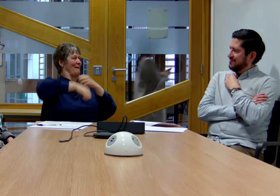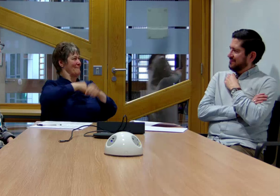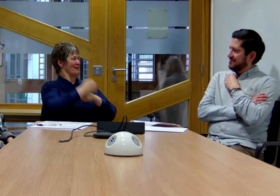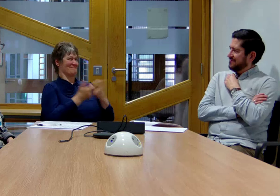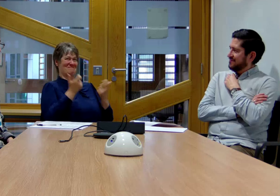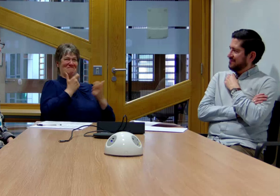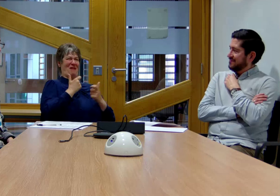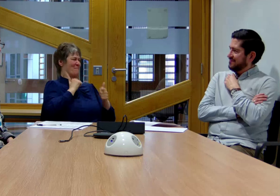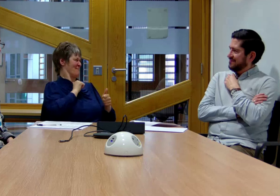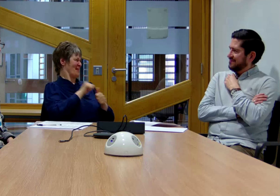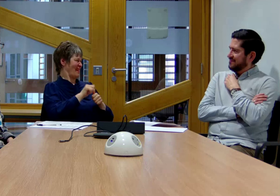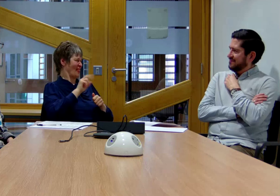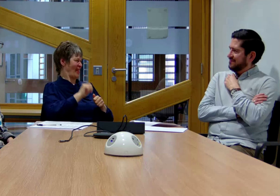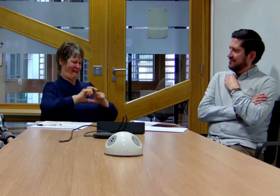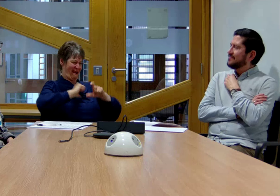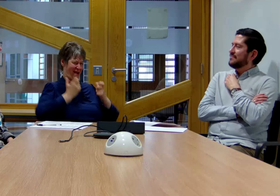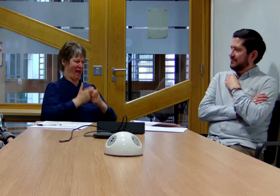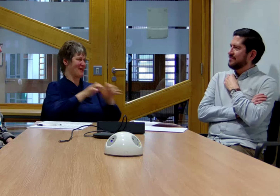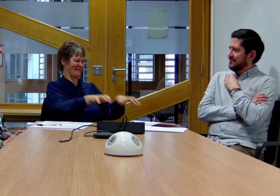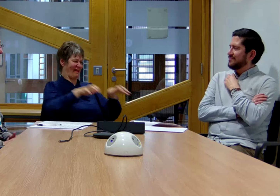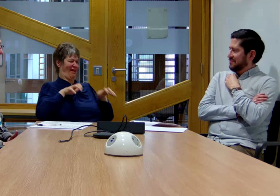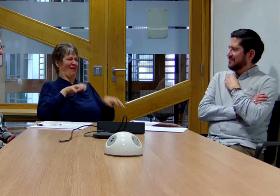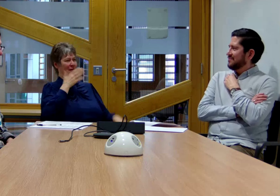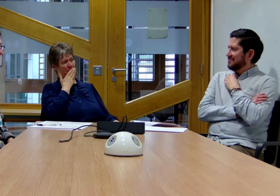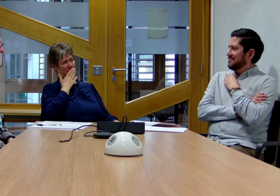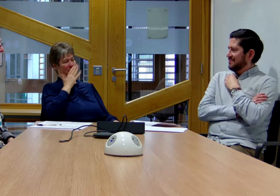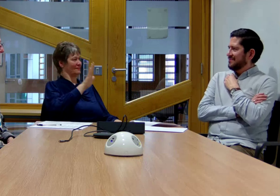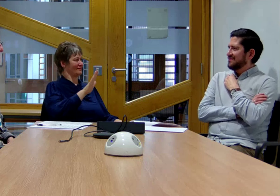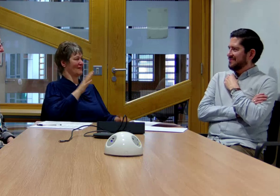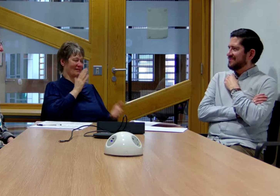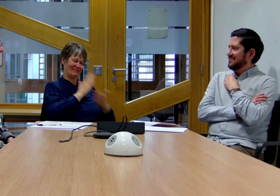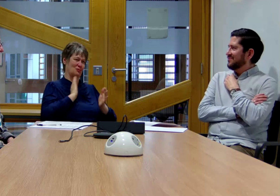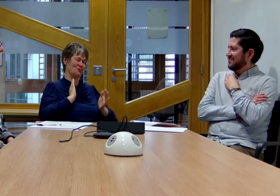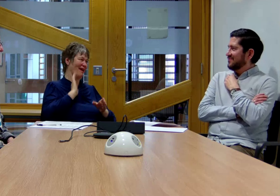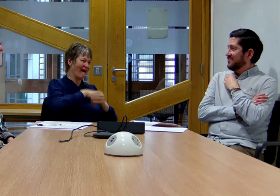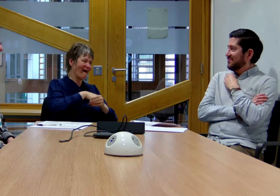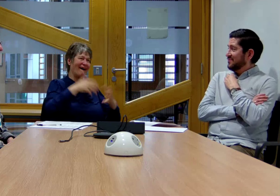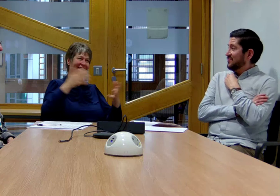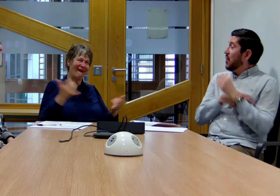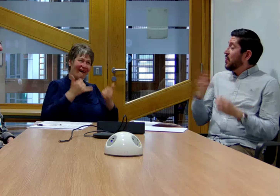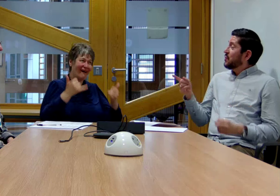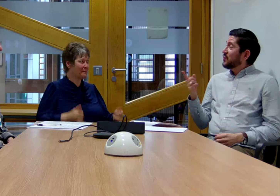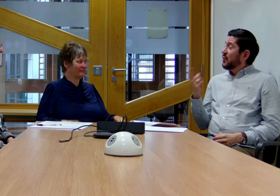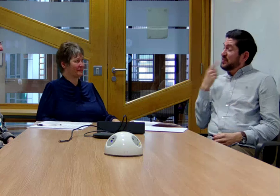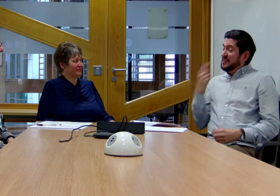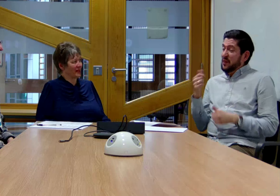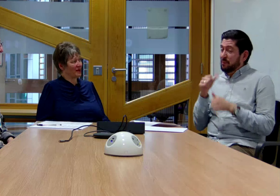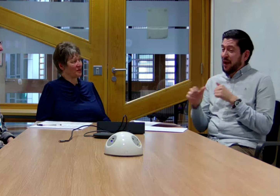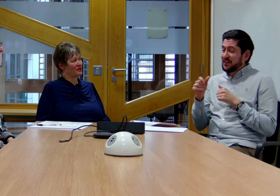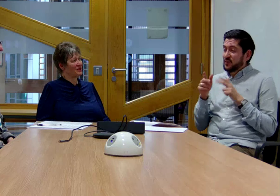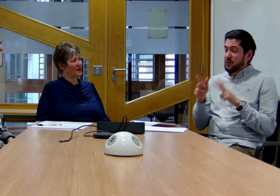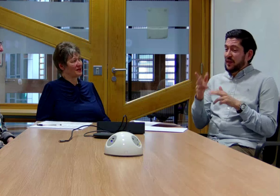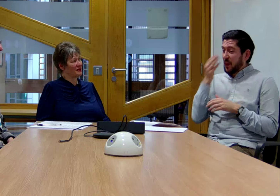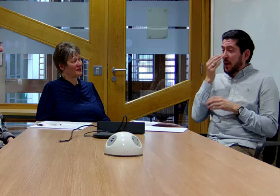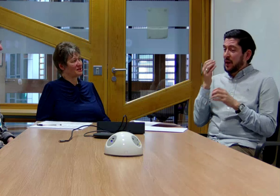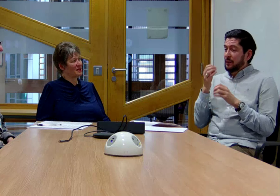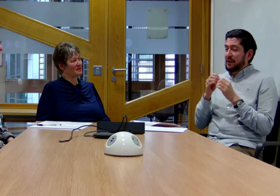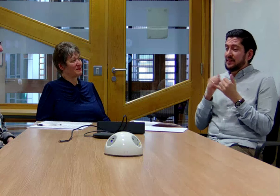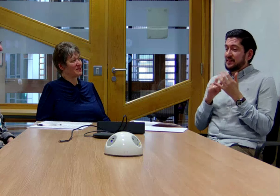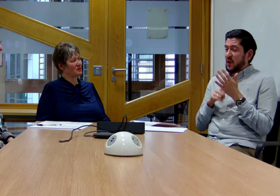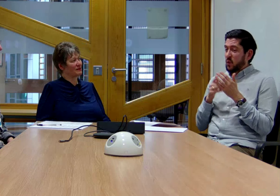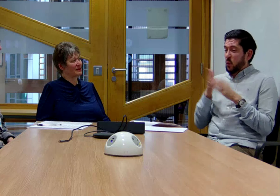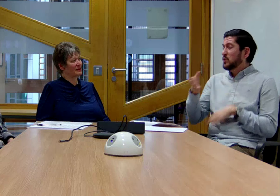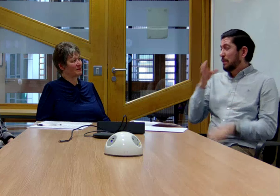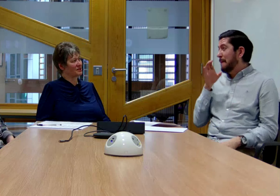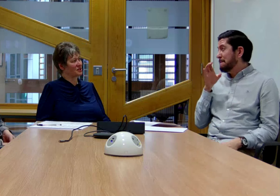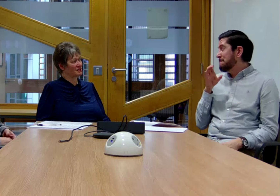be more fun than just sitting down in the class and learning.